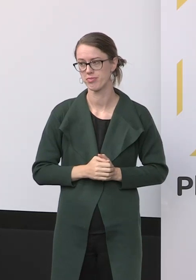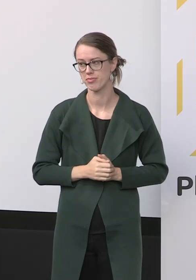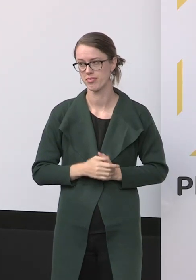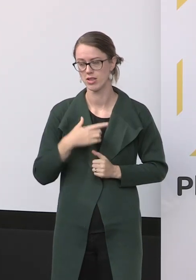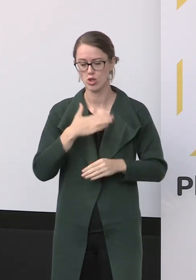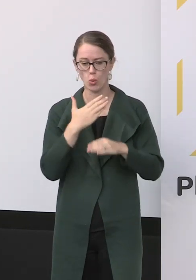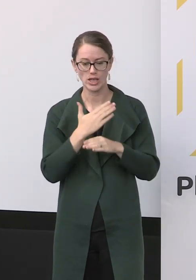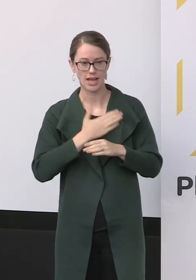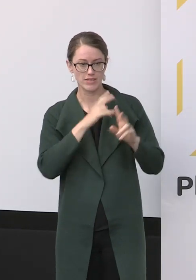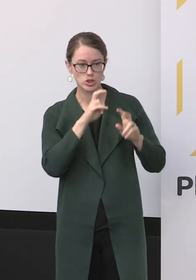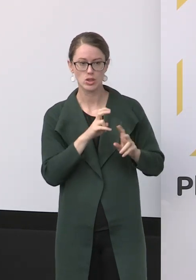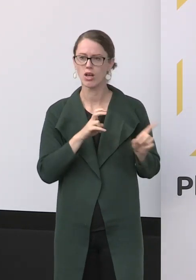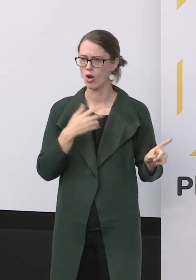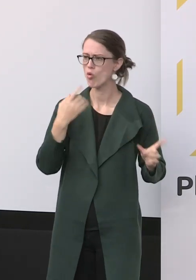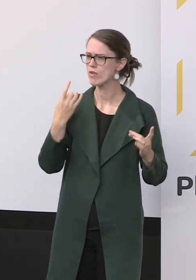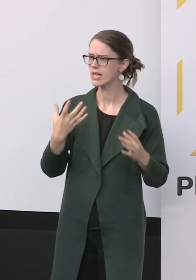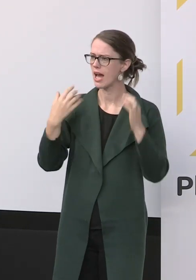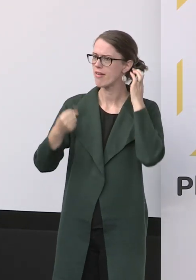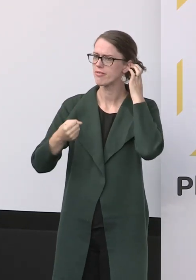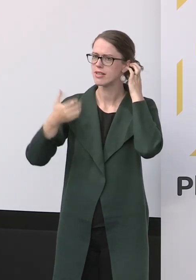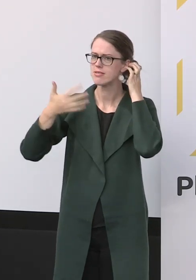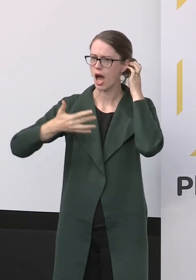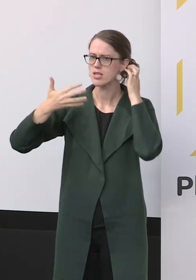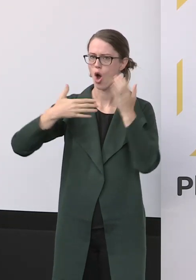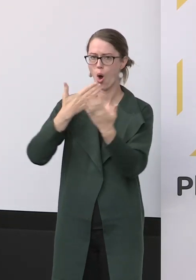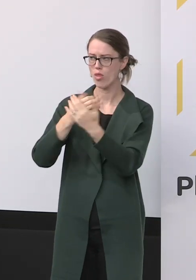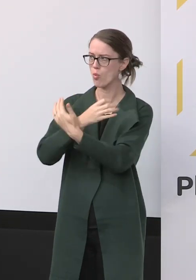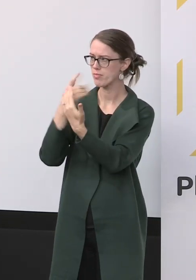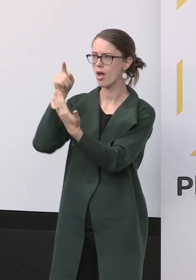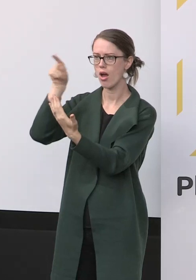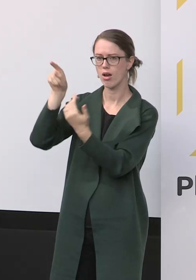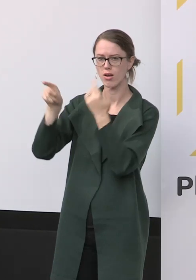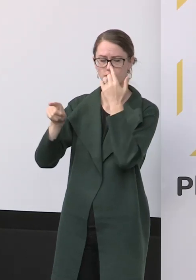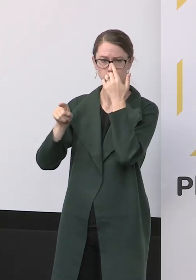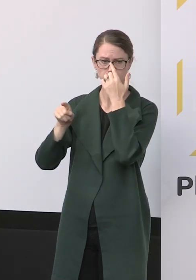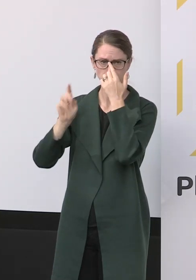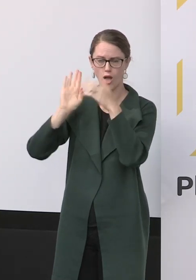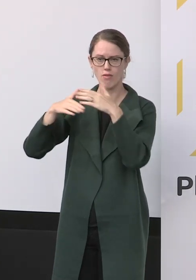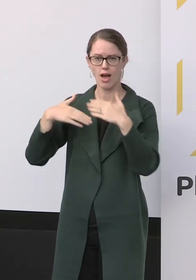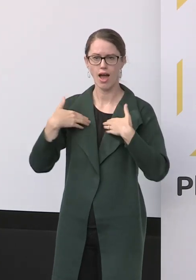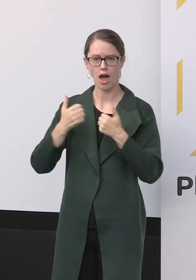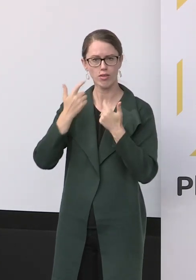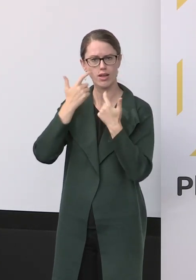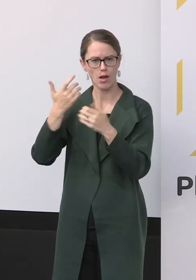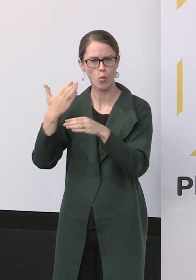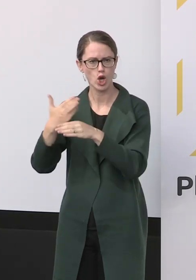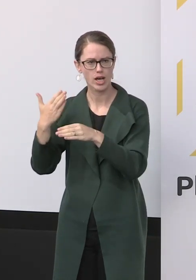been able to do that. Is that good enough, given it's a work-safe issue?